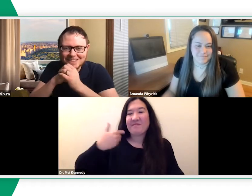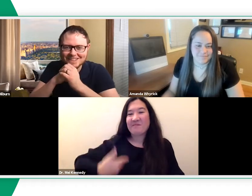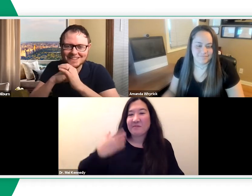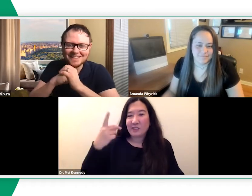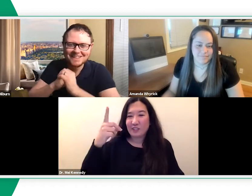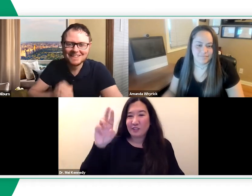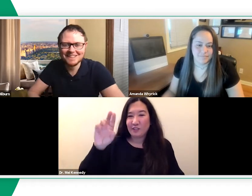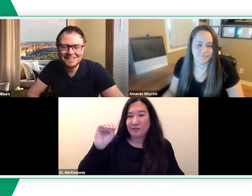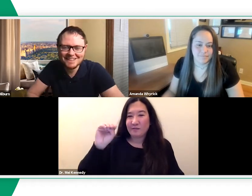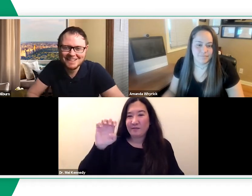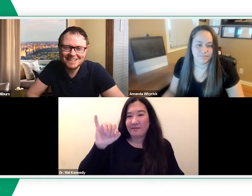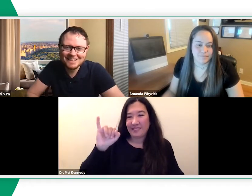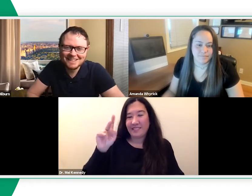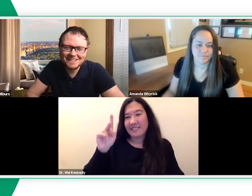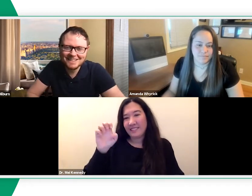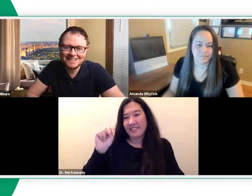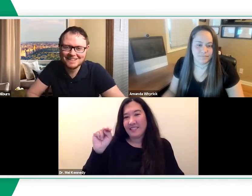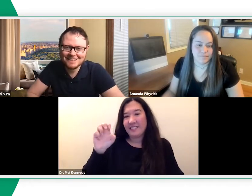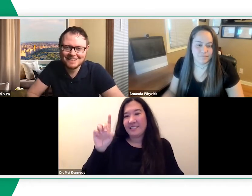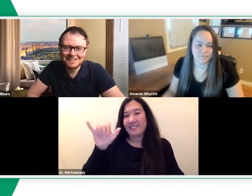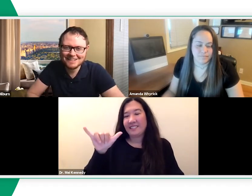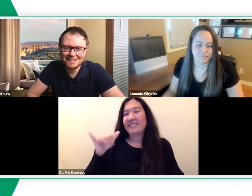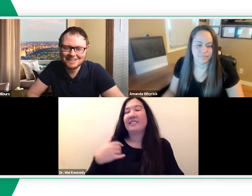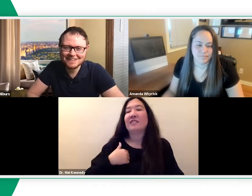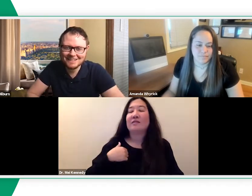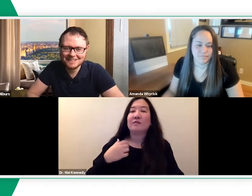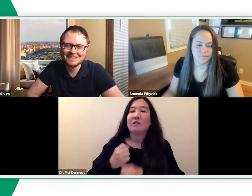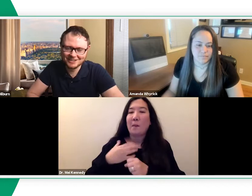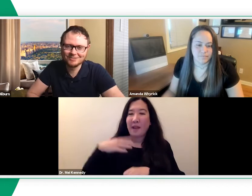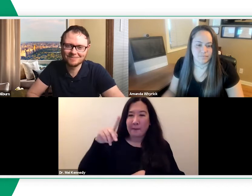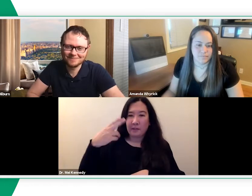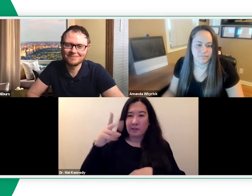yourself. >>DR. MEI KENNEDY: Hello, I'm Dr. Mei Kennedy.